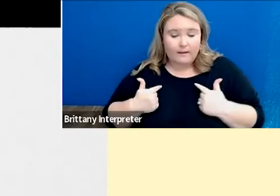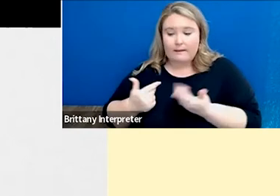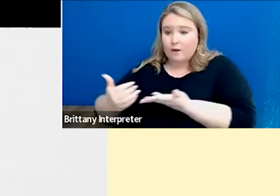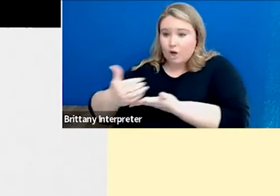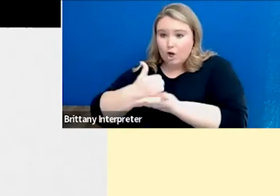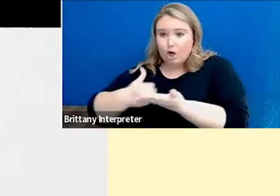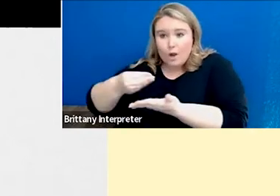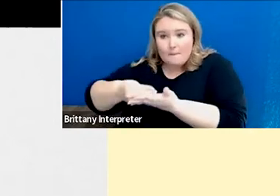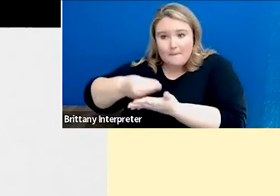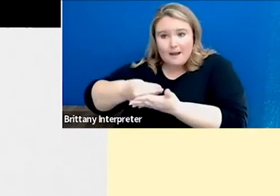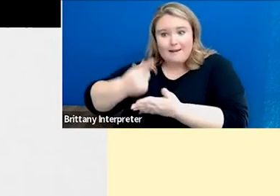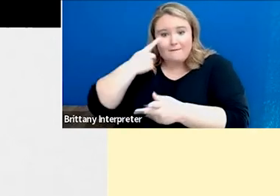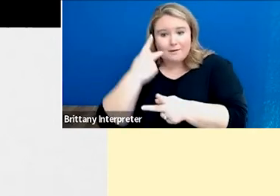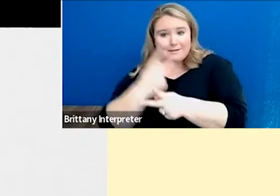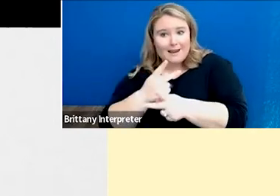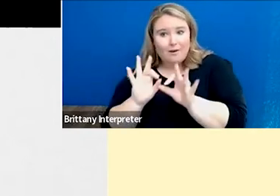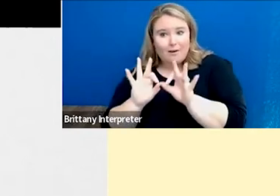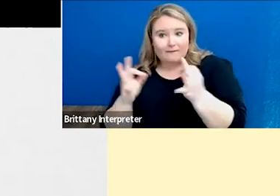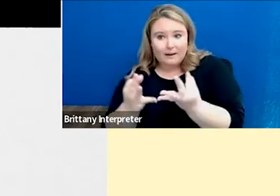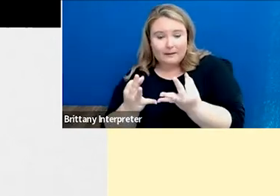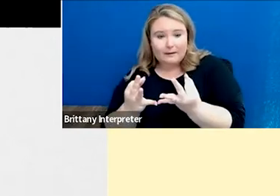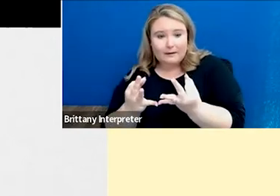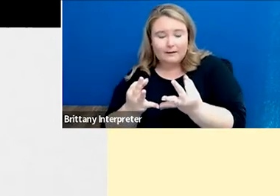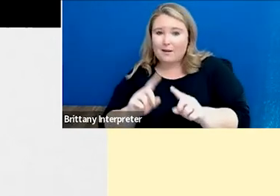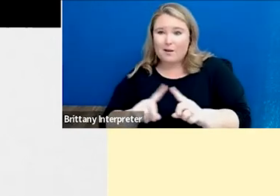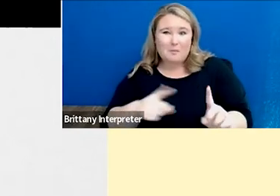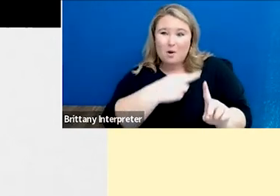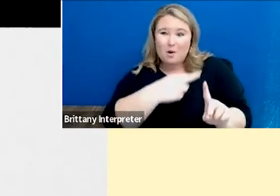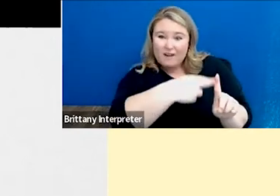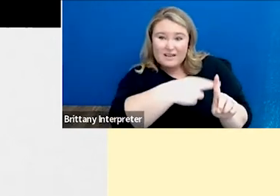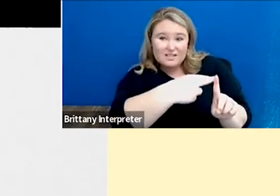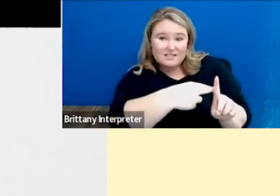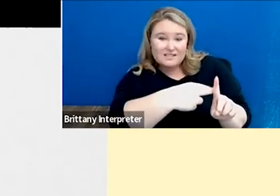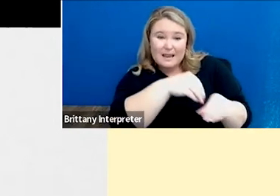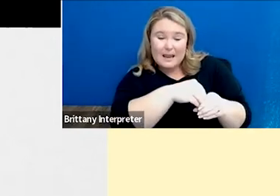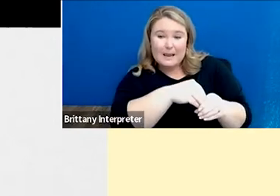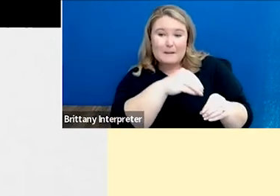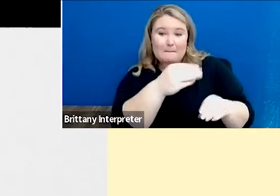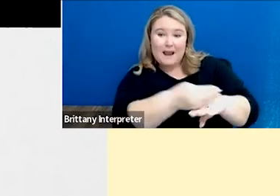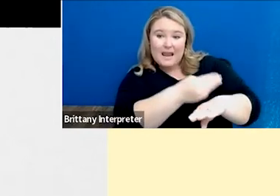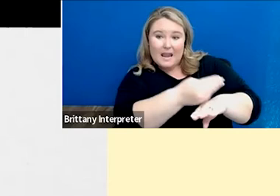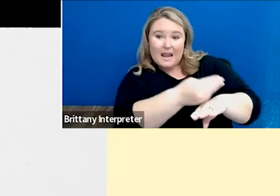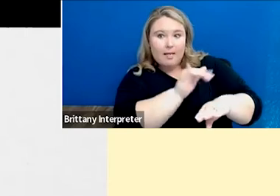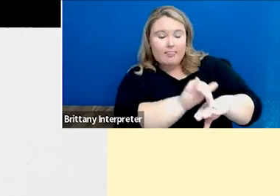and our families. But what we're seeing in the rental market in Miami is abuse, and we need to call that out, right?